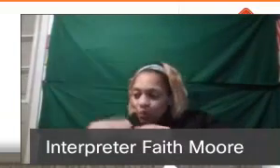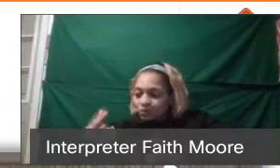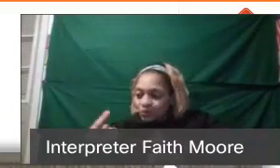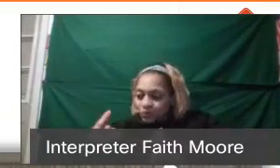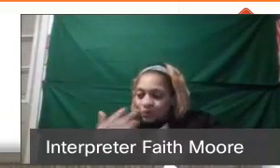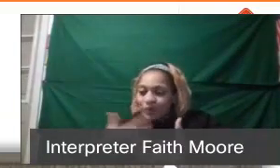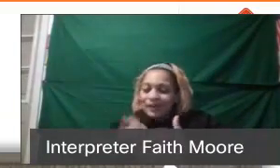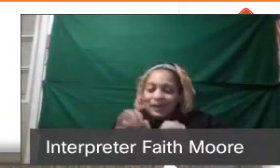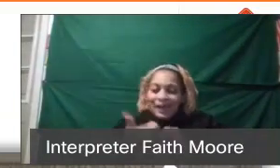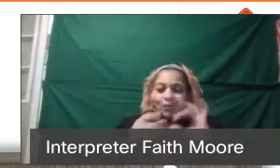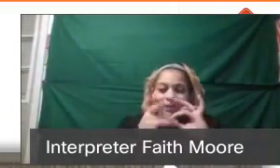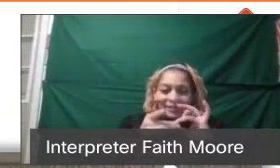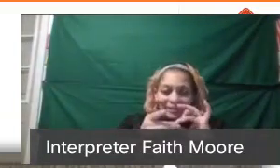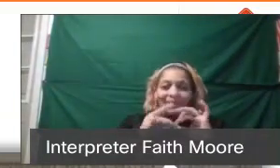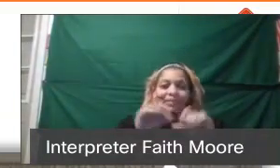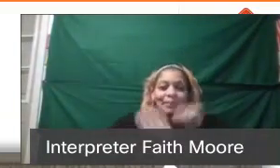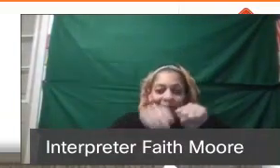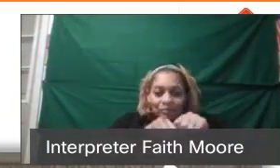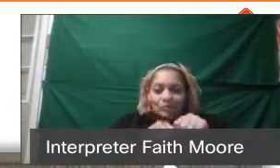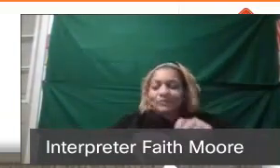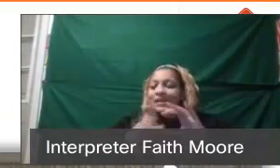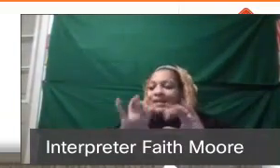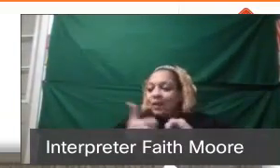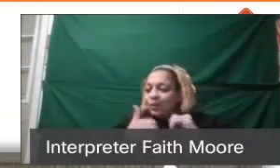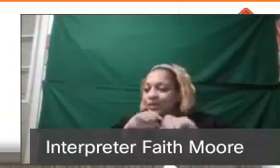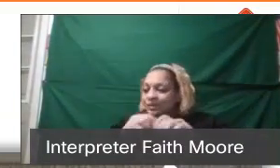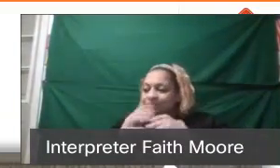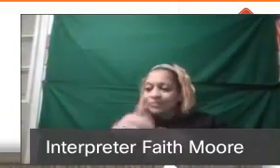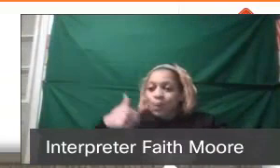Bicycles and pedestrians from from that intersection to to butter, not.